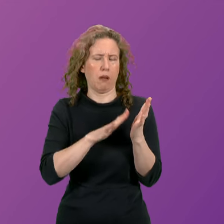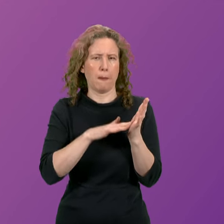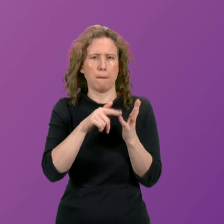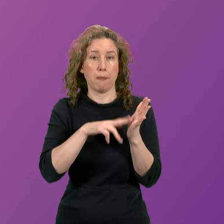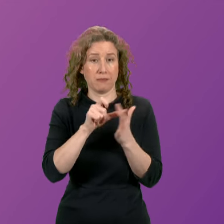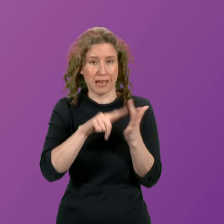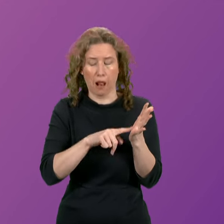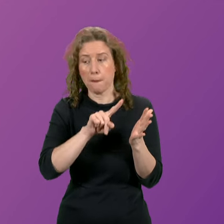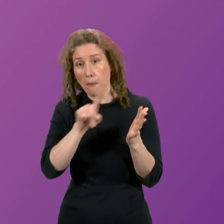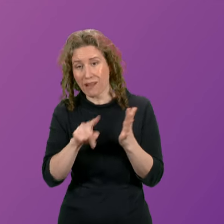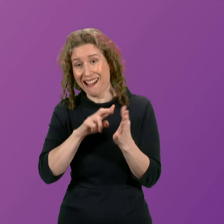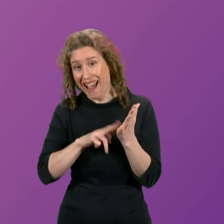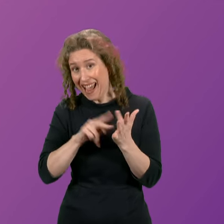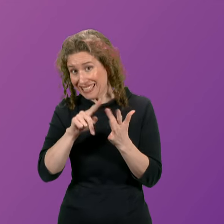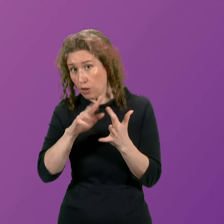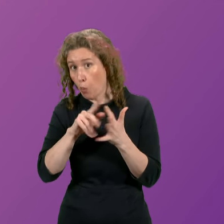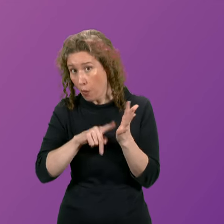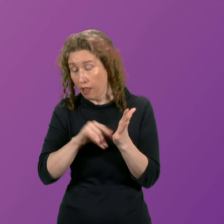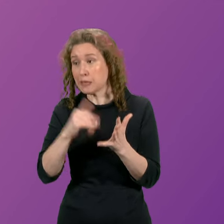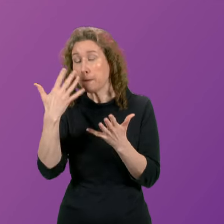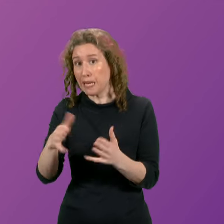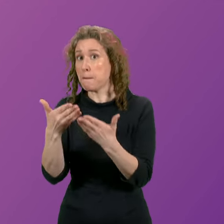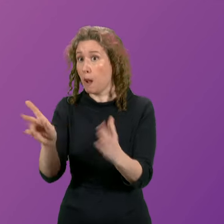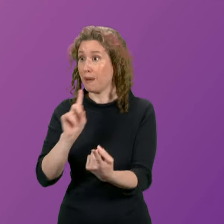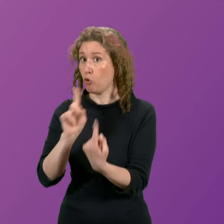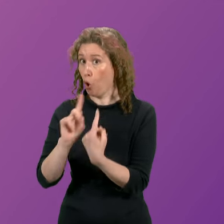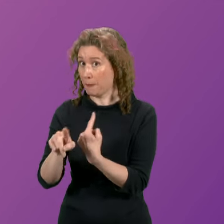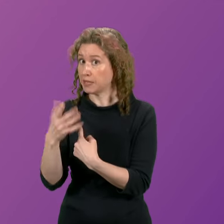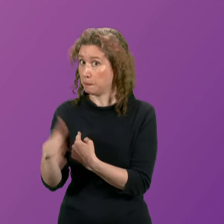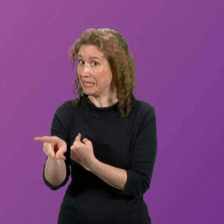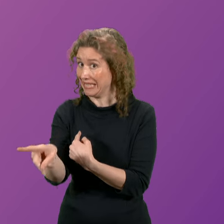However, Annie Wells has made public comments. On 27 November,